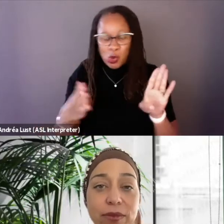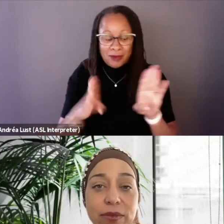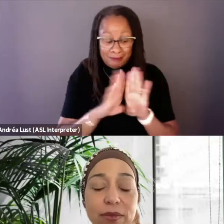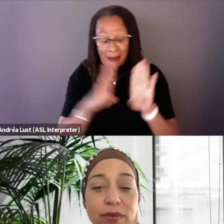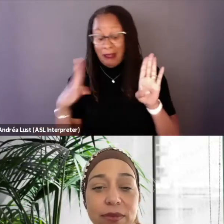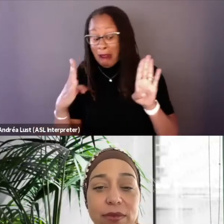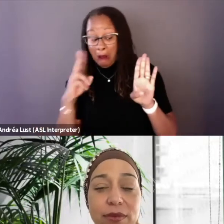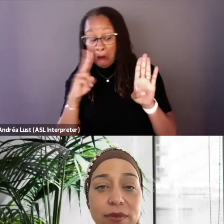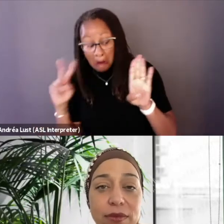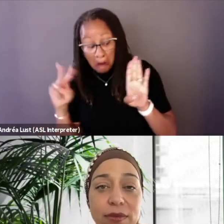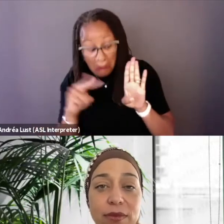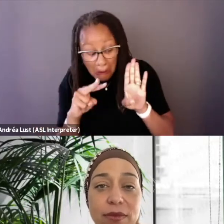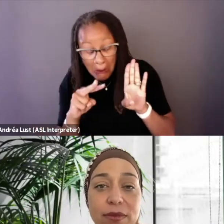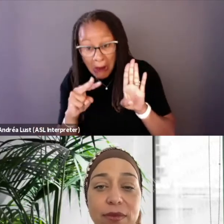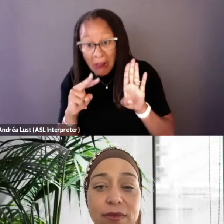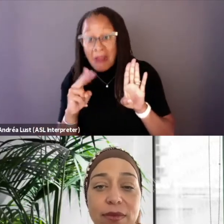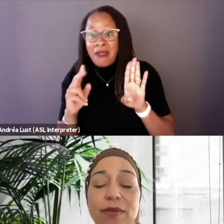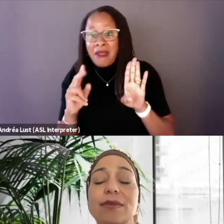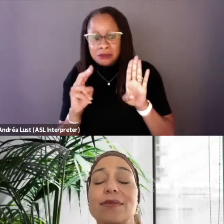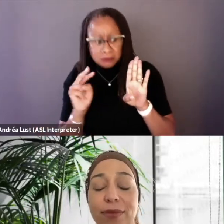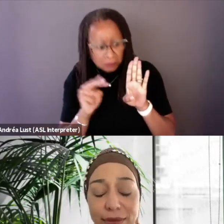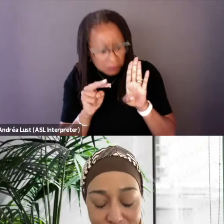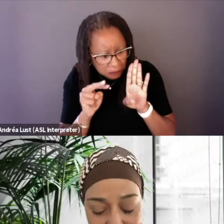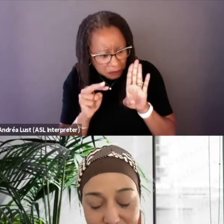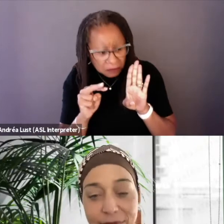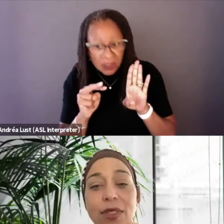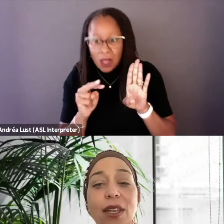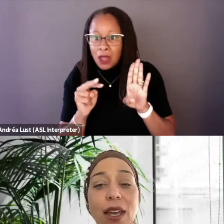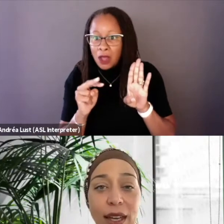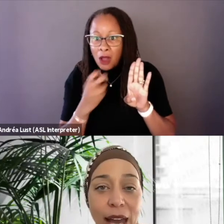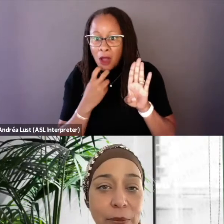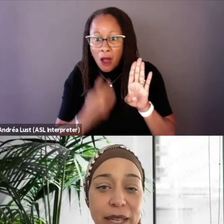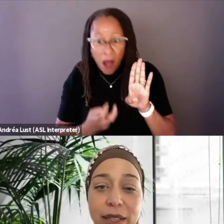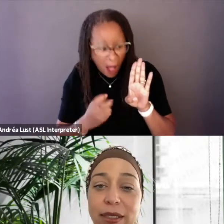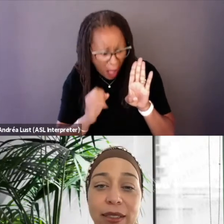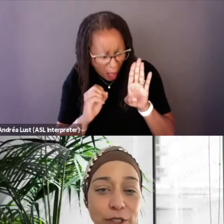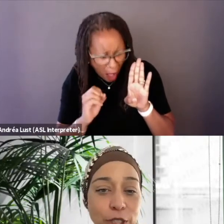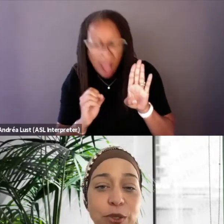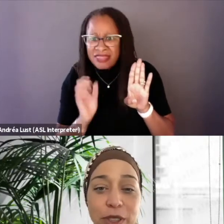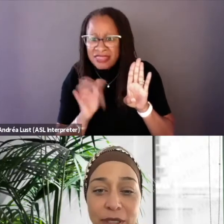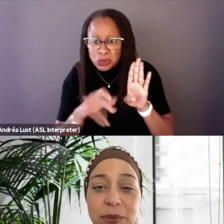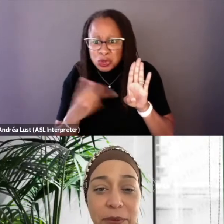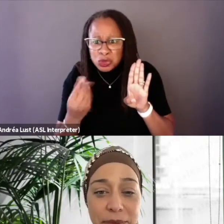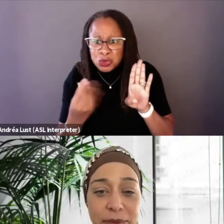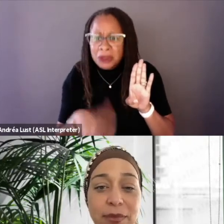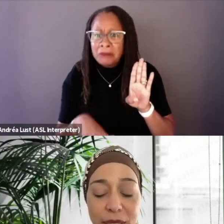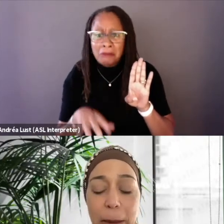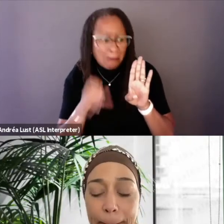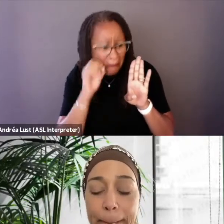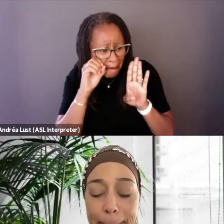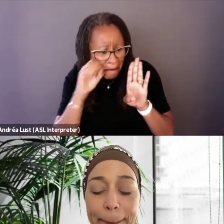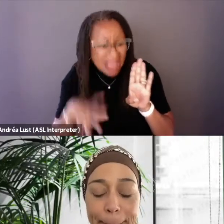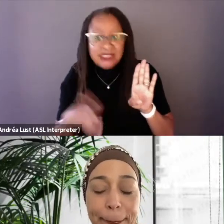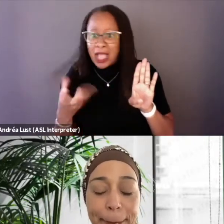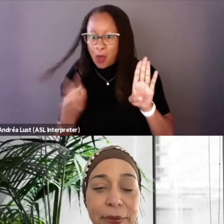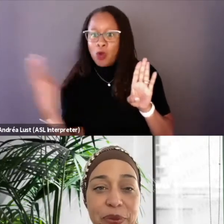But when people peeked what's inside and saw what we were doing, they were like, absolutely. I'm in, for sure. It was a combination of those two